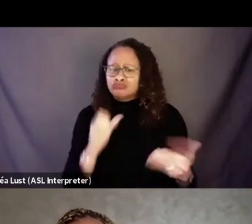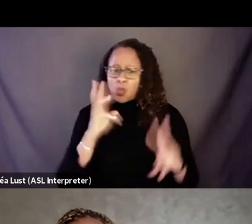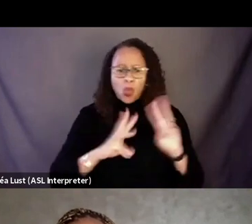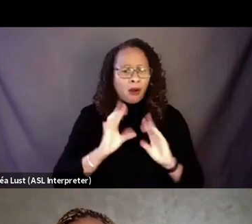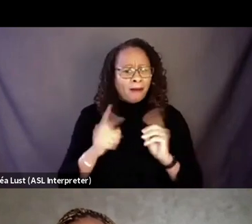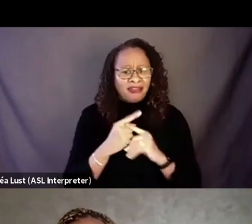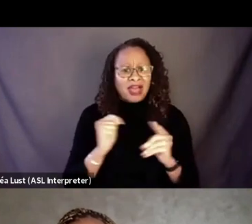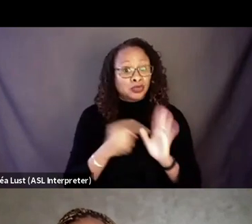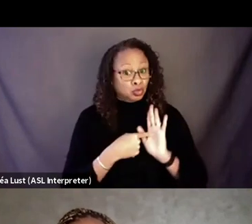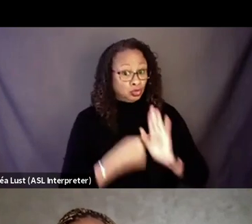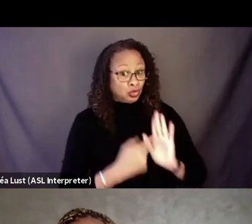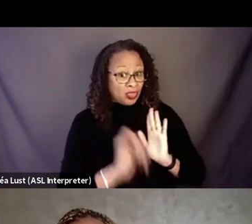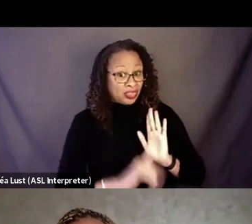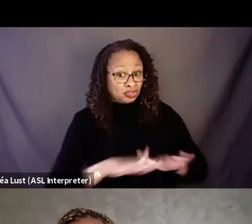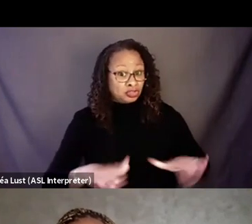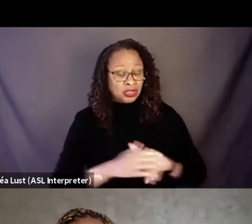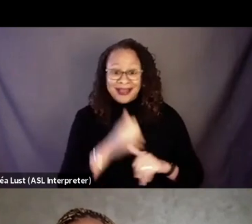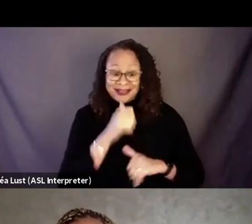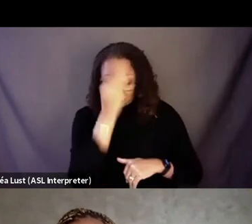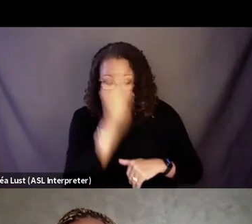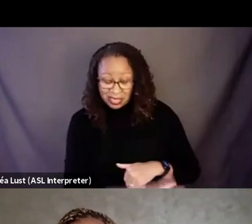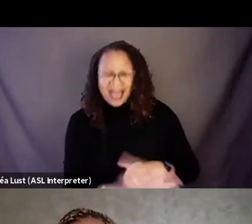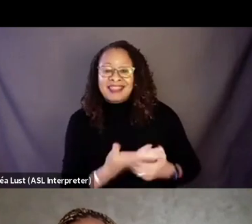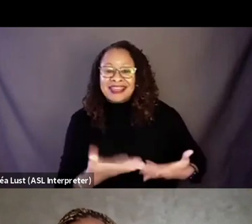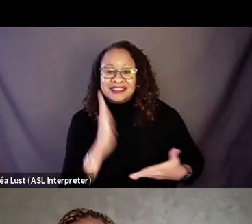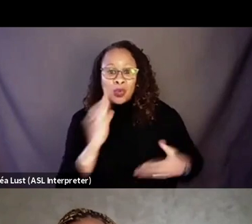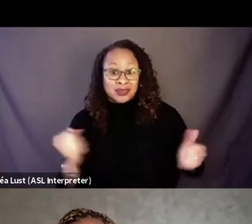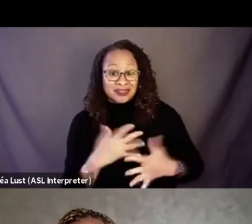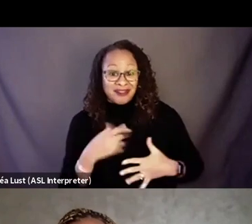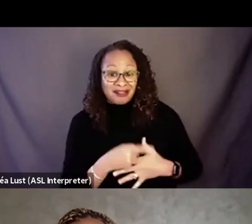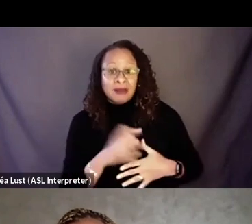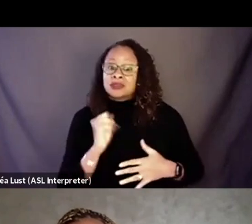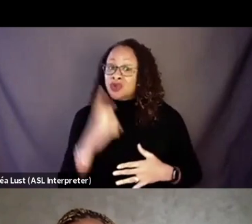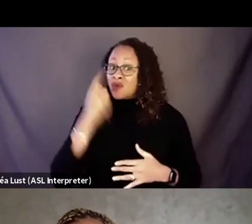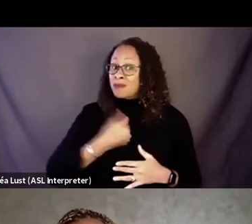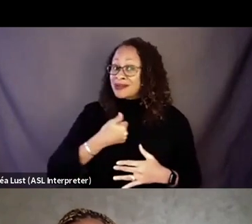and not tell the children the things that would scare them. So for me, I thought about all the women